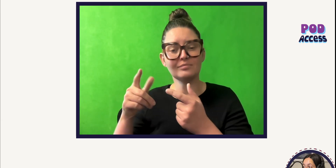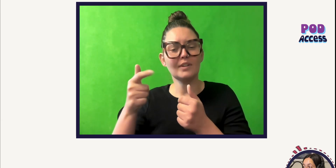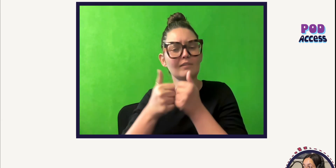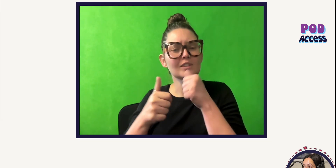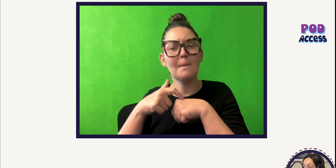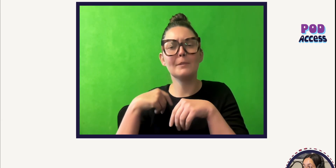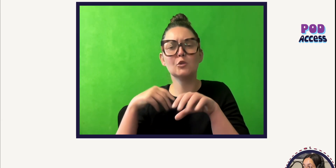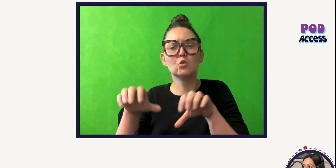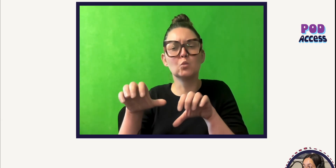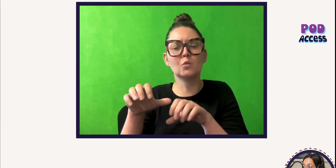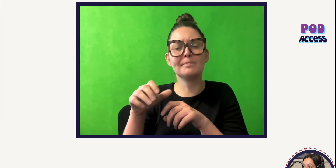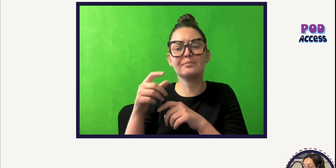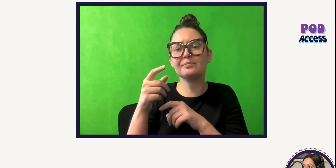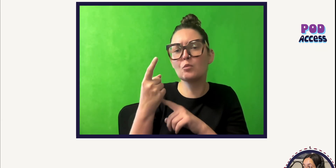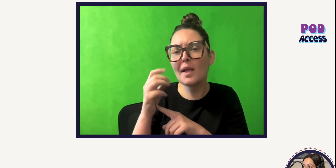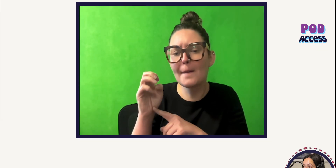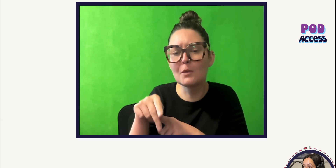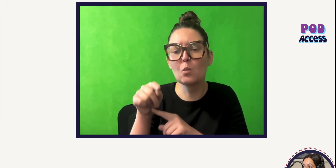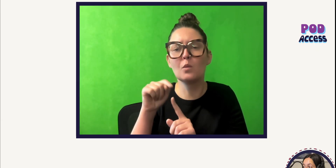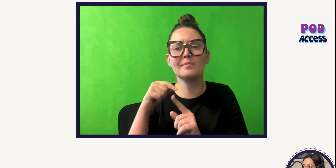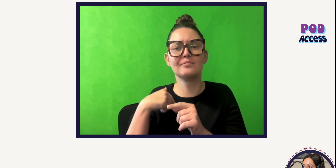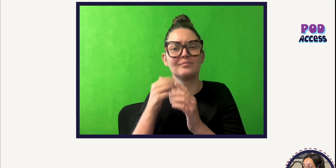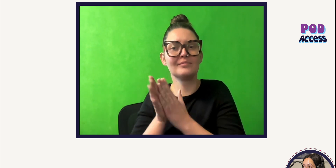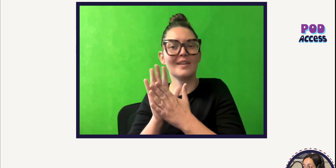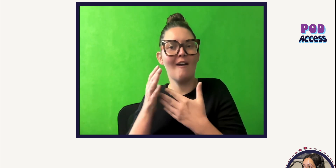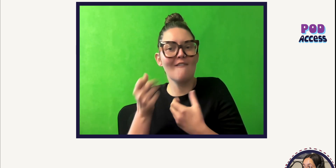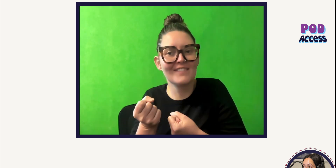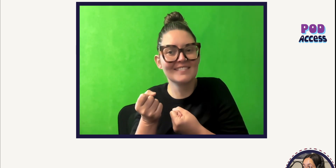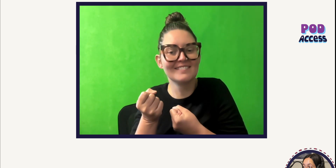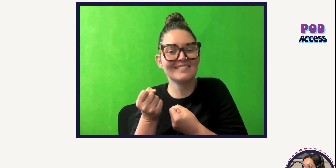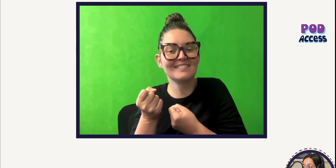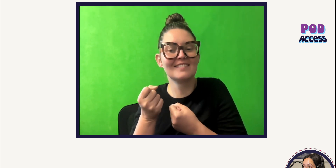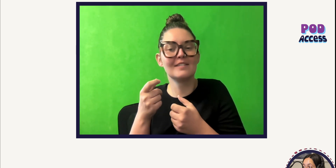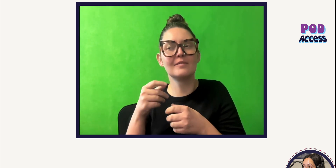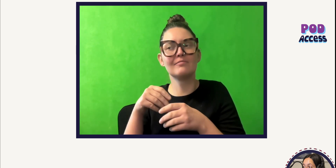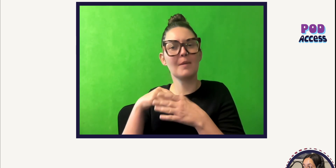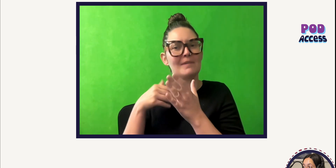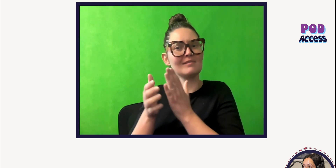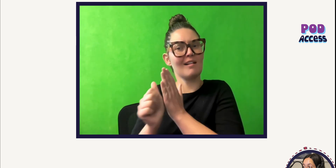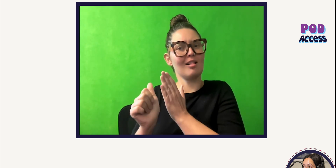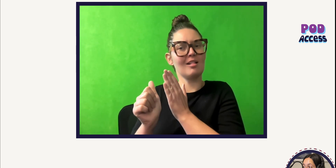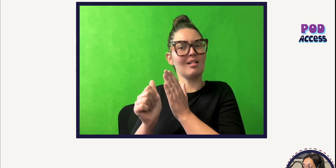Every time I do an episode, I get more confident in my skills as a podcaster. I can do this.